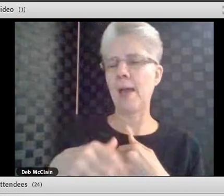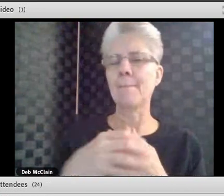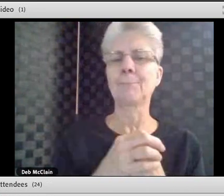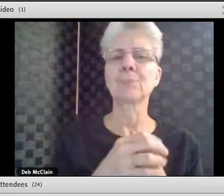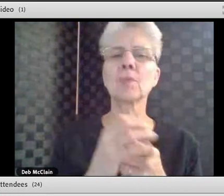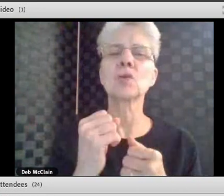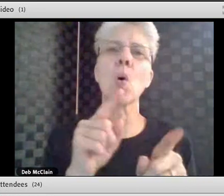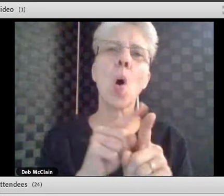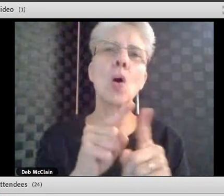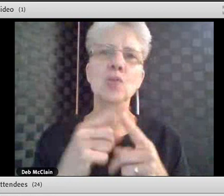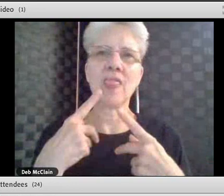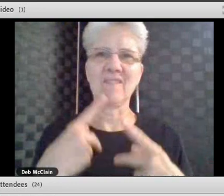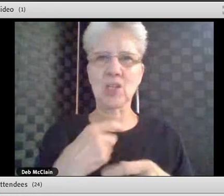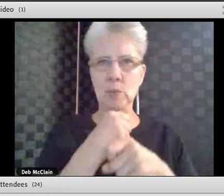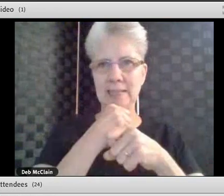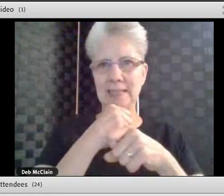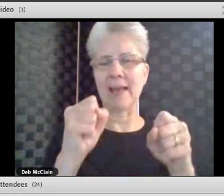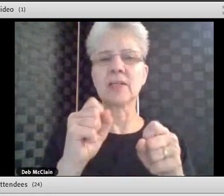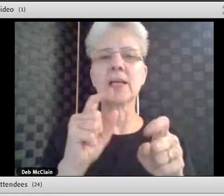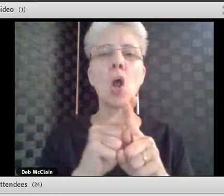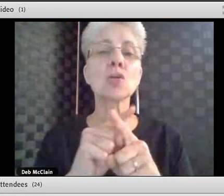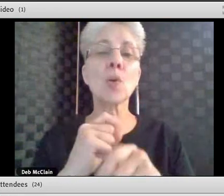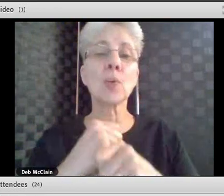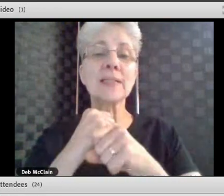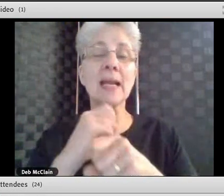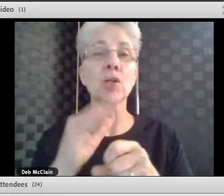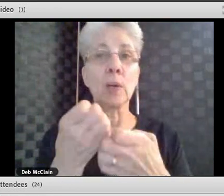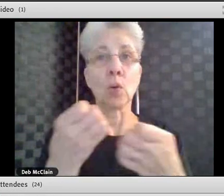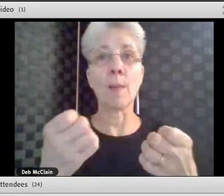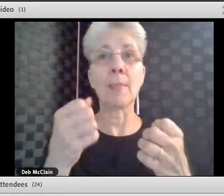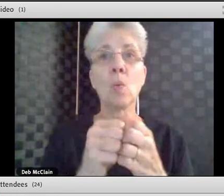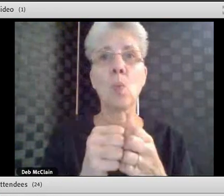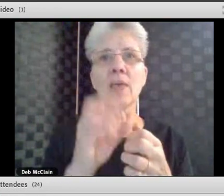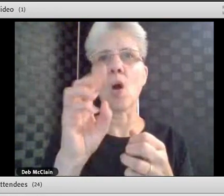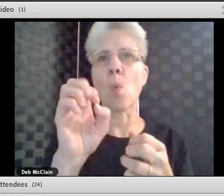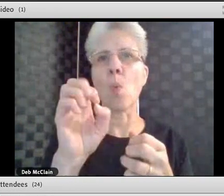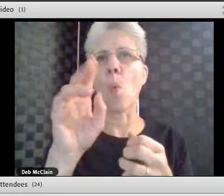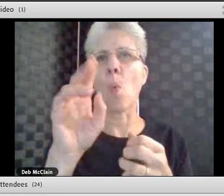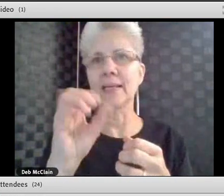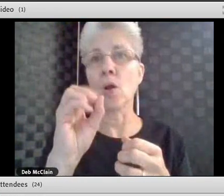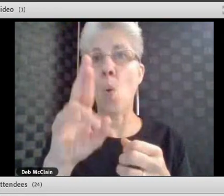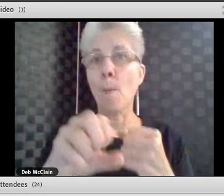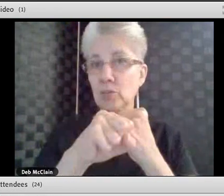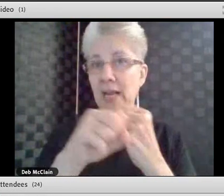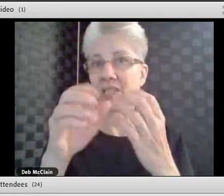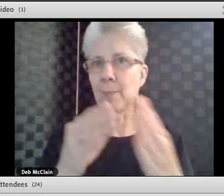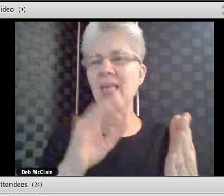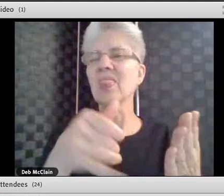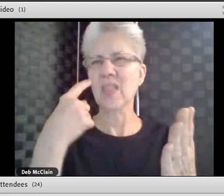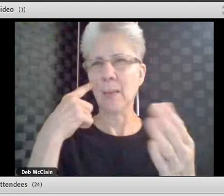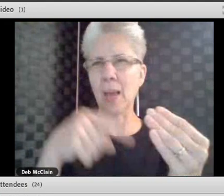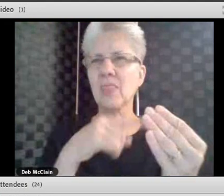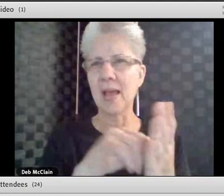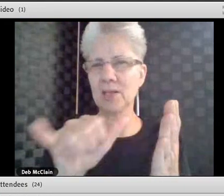and being accountable for that. Also the physical safety, and then also protecting your equipment with a warranty or protection plan.